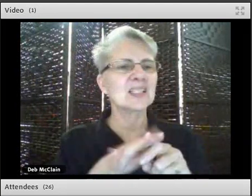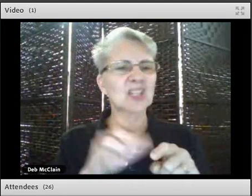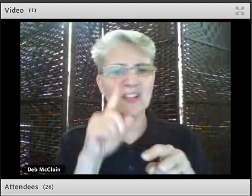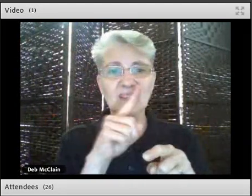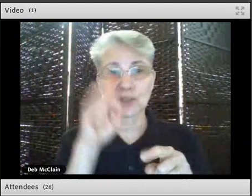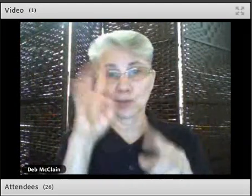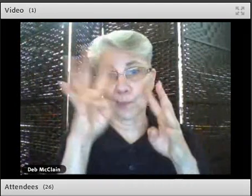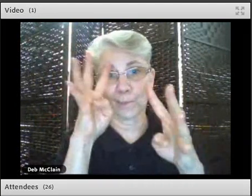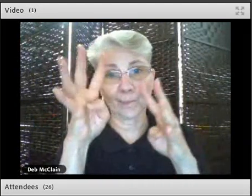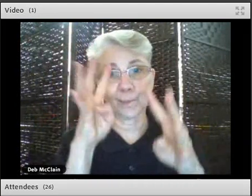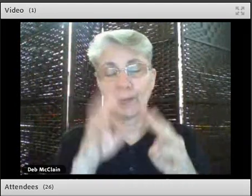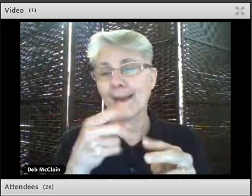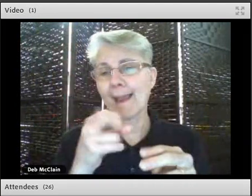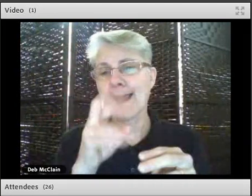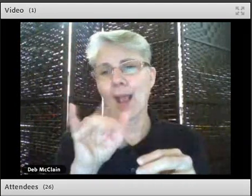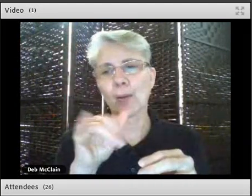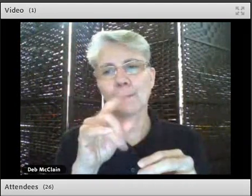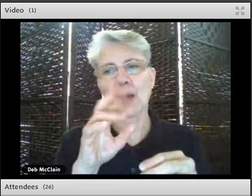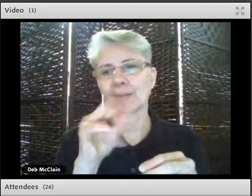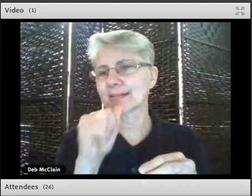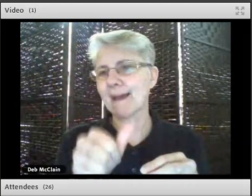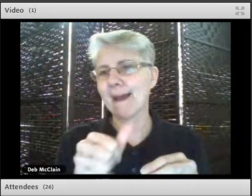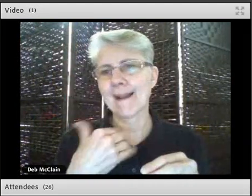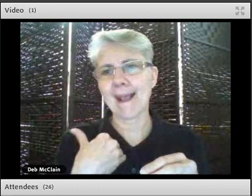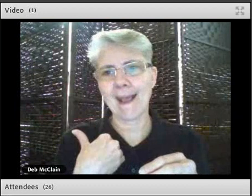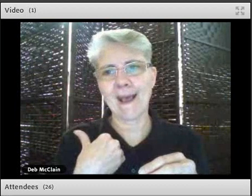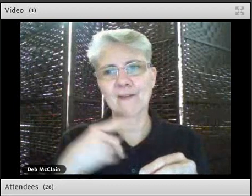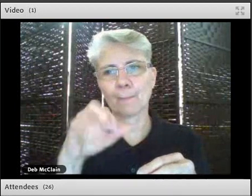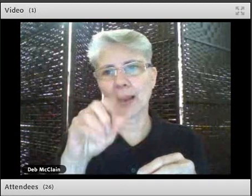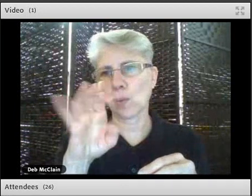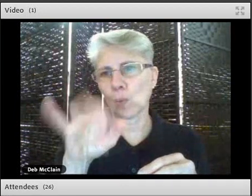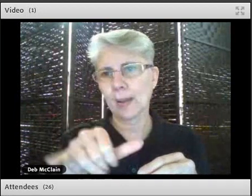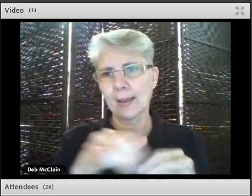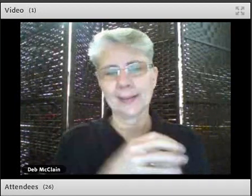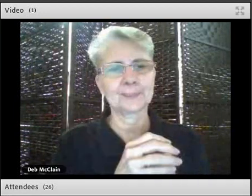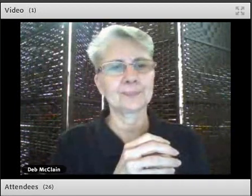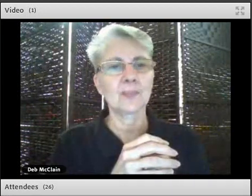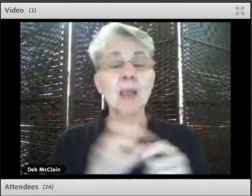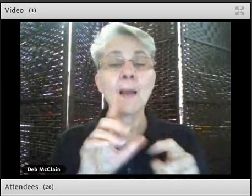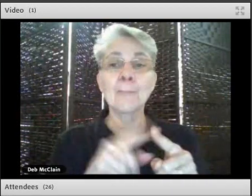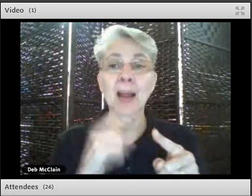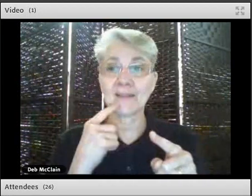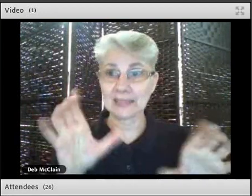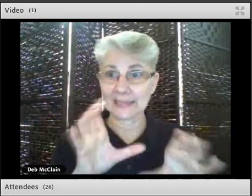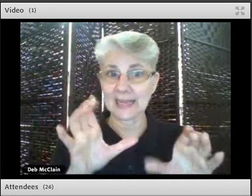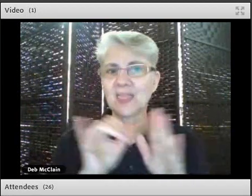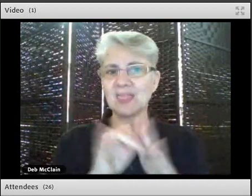We've got the 264 field. Findaway World is the publisher of the Playaway,